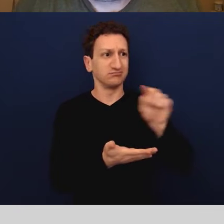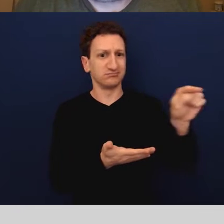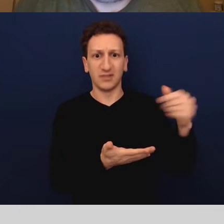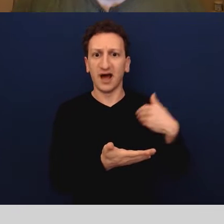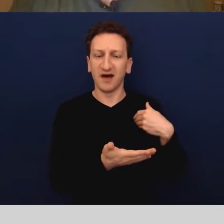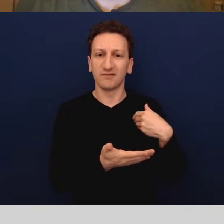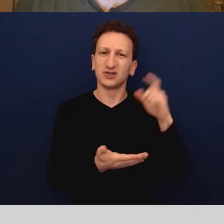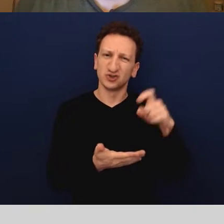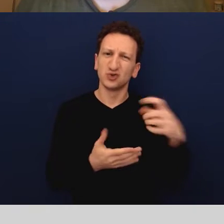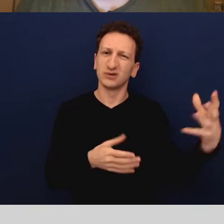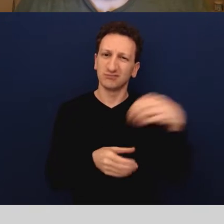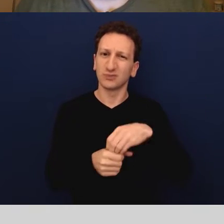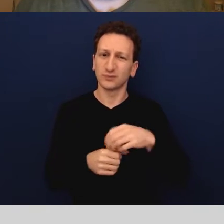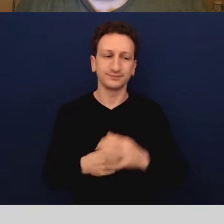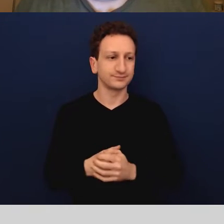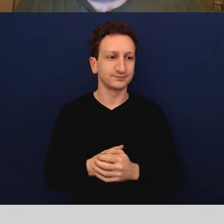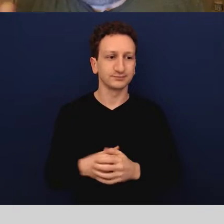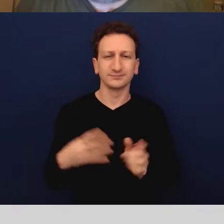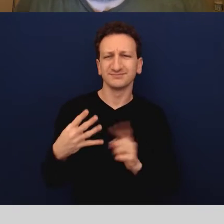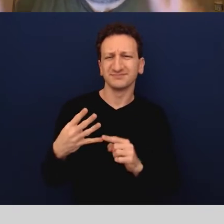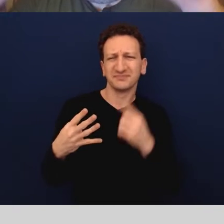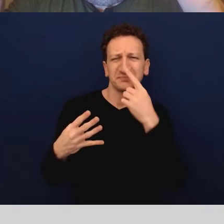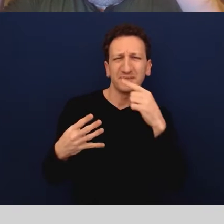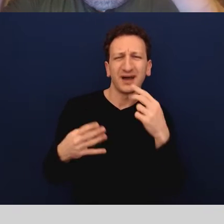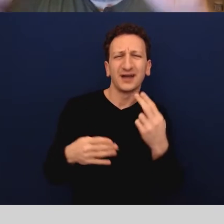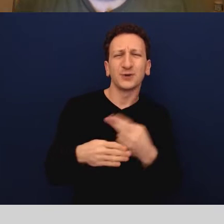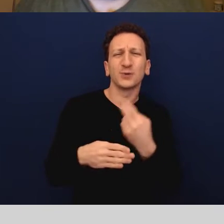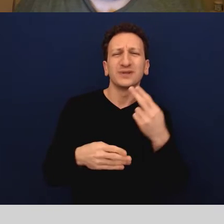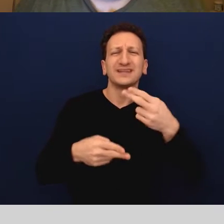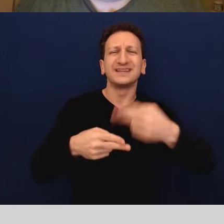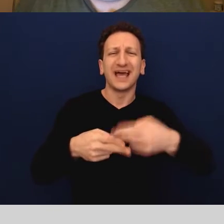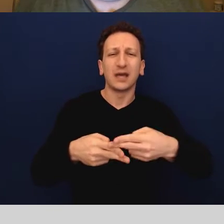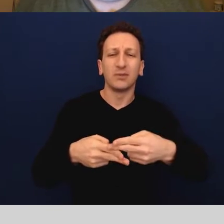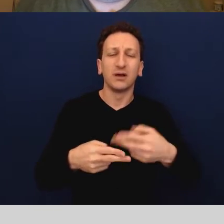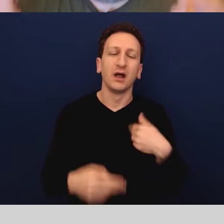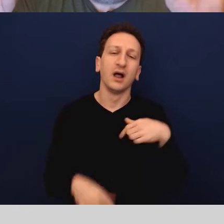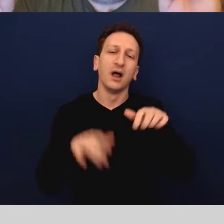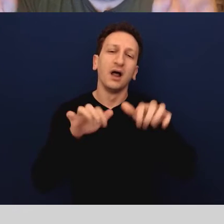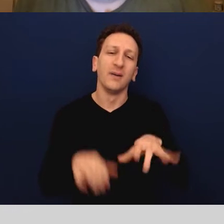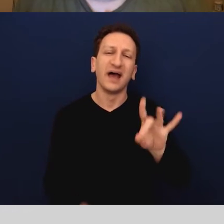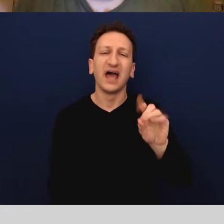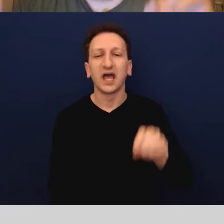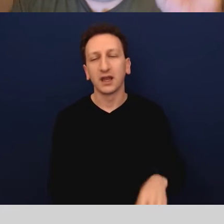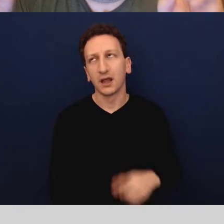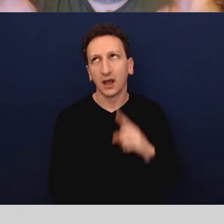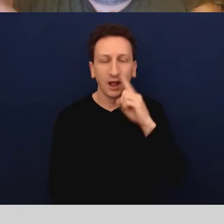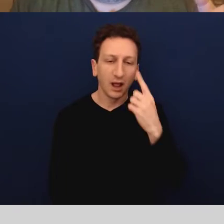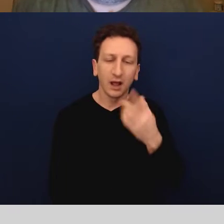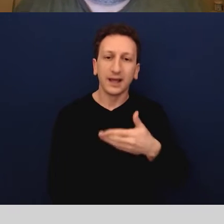They wanna do name imports because it's kind of annoying to write 80. It makes no sense to write HTP or HTPs,